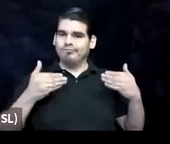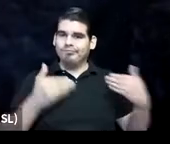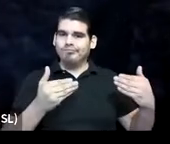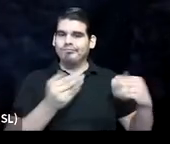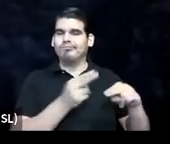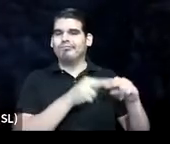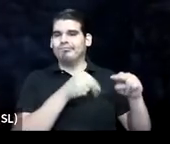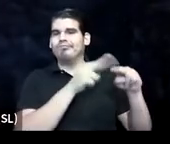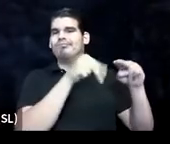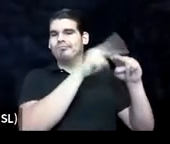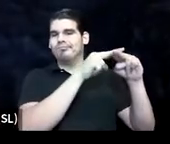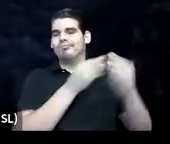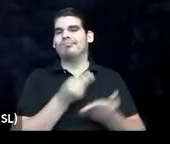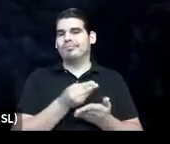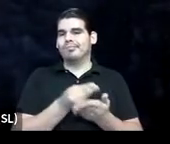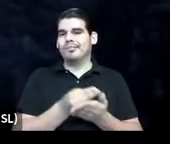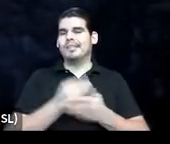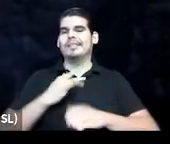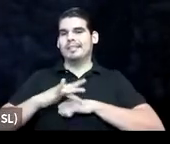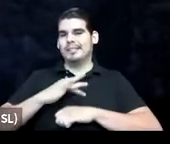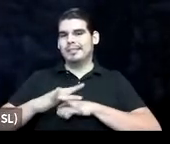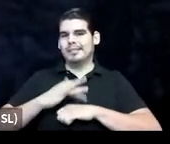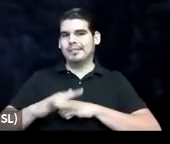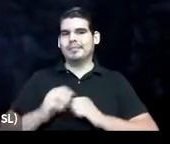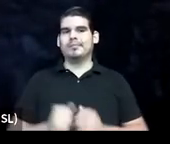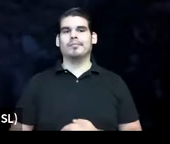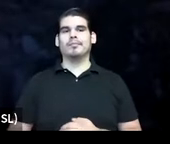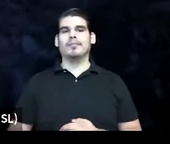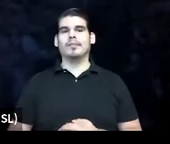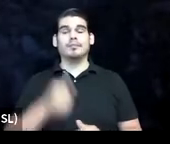Four is the magic number. So you will always want to kind of stop yourself at four if possible.